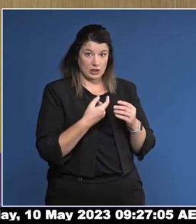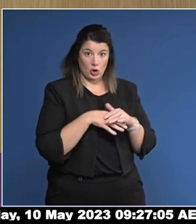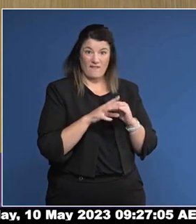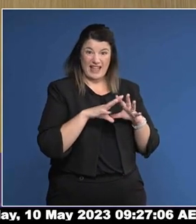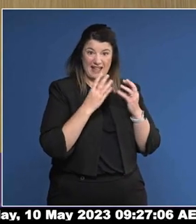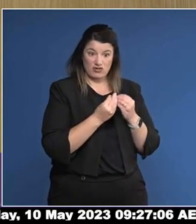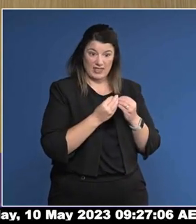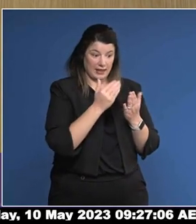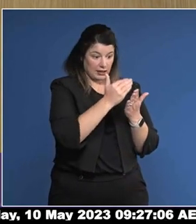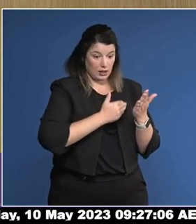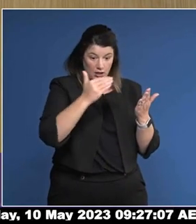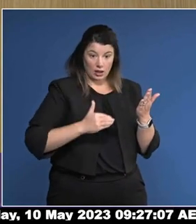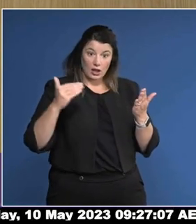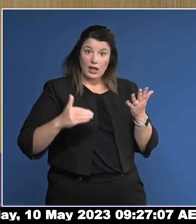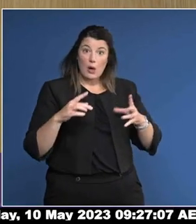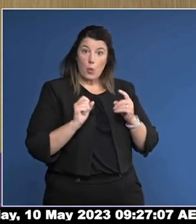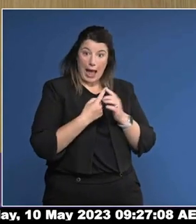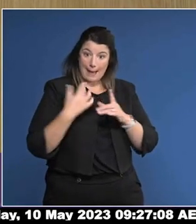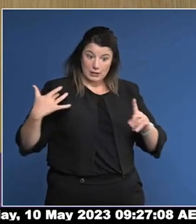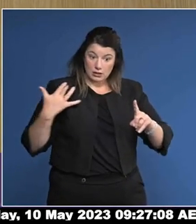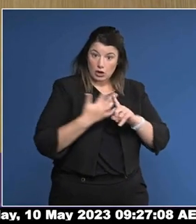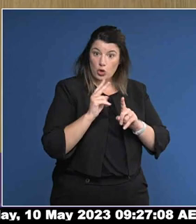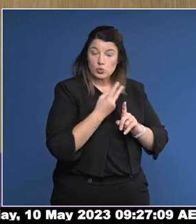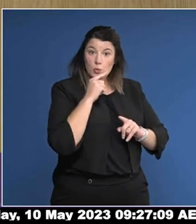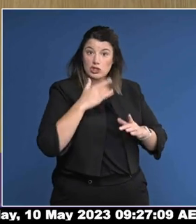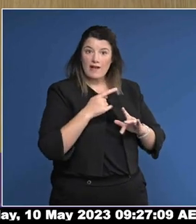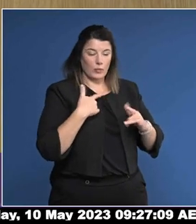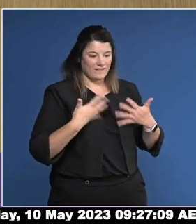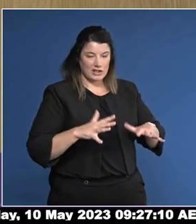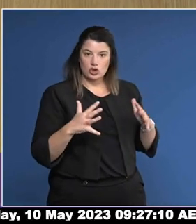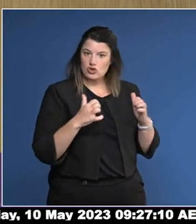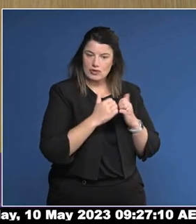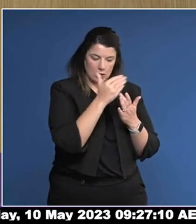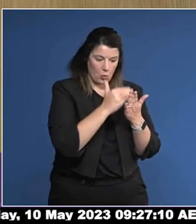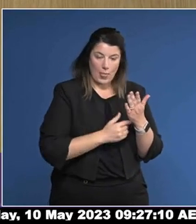the extent you're familiar with the underlying documents, that there is no